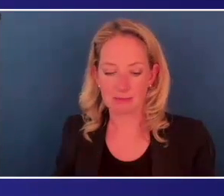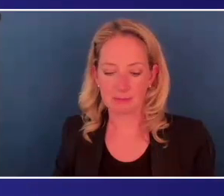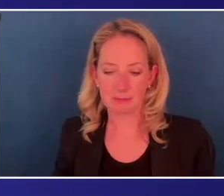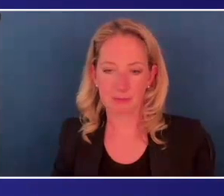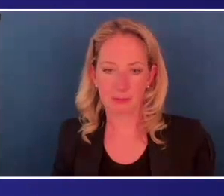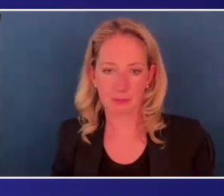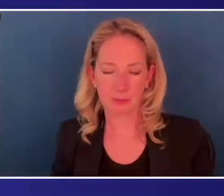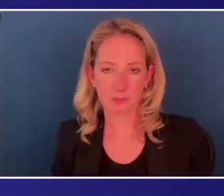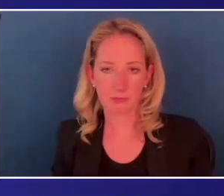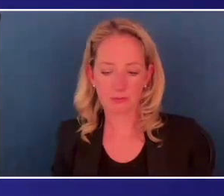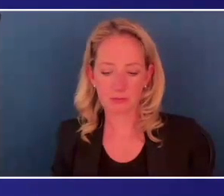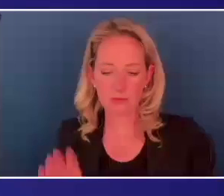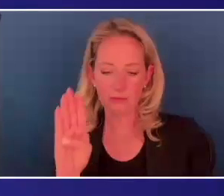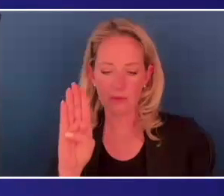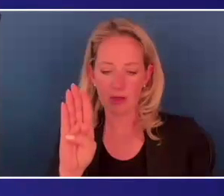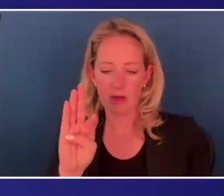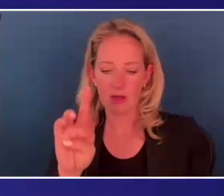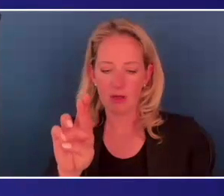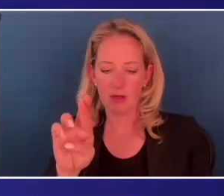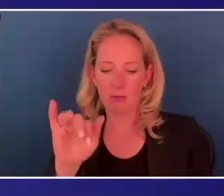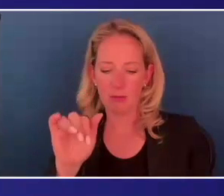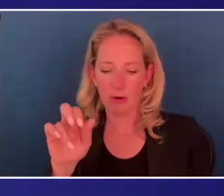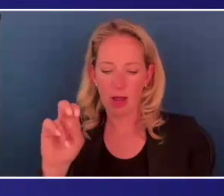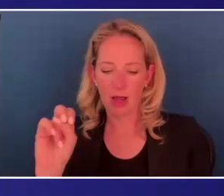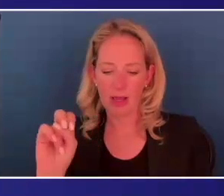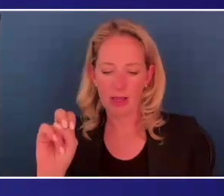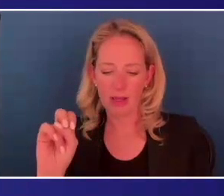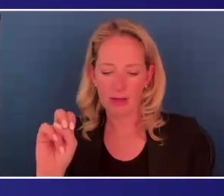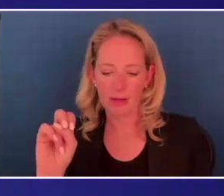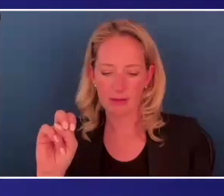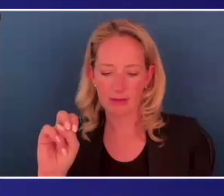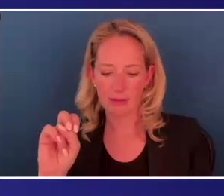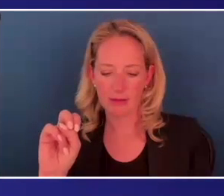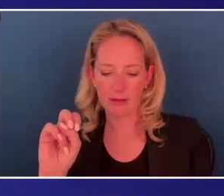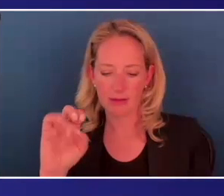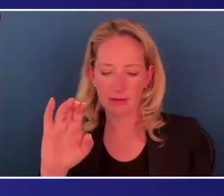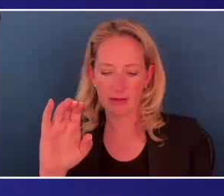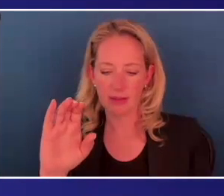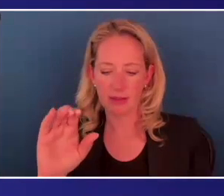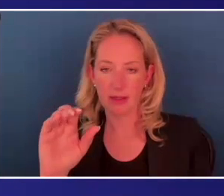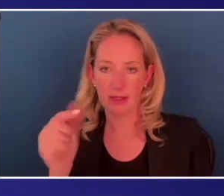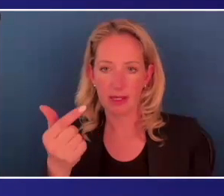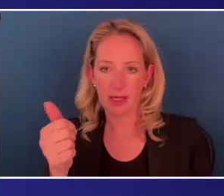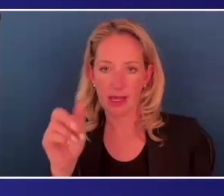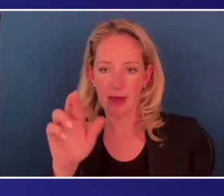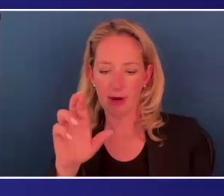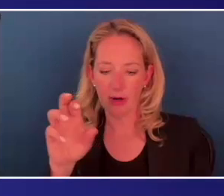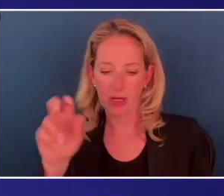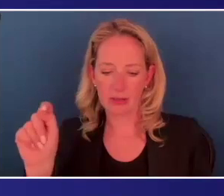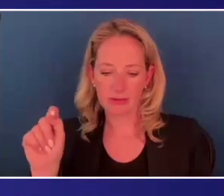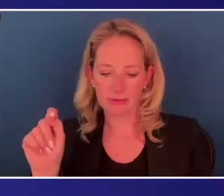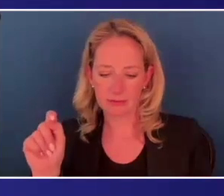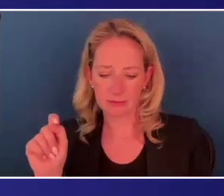Brian Garrett.